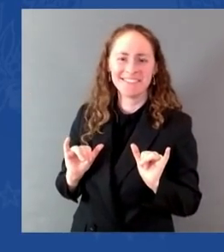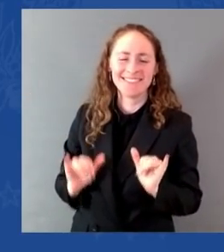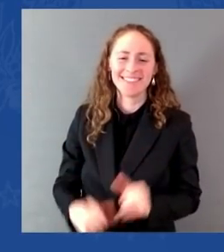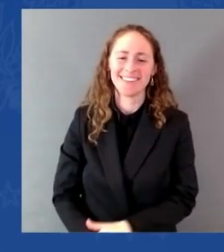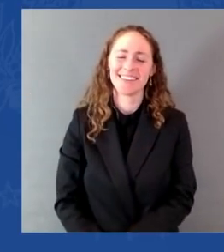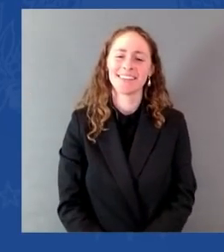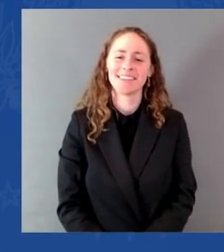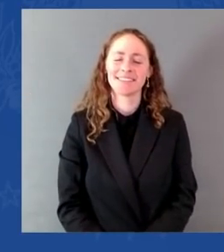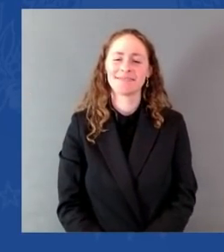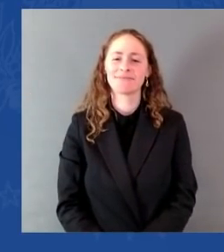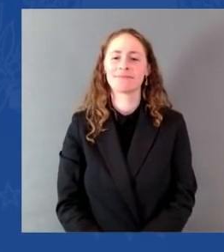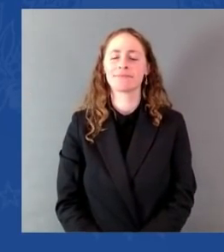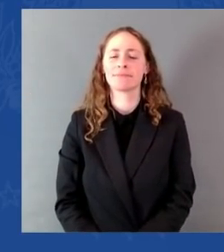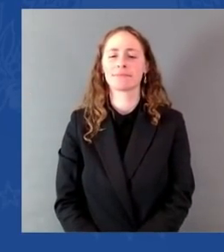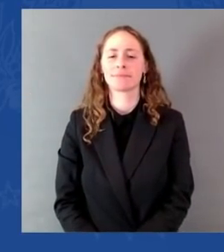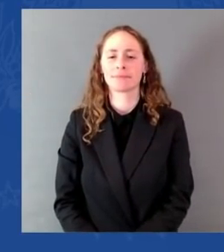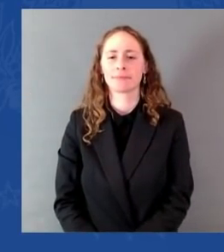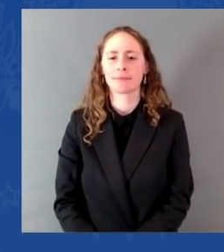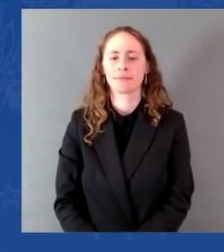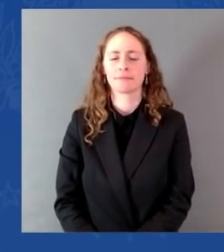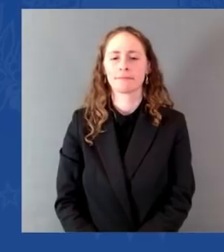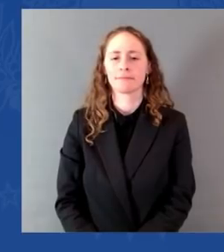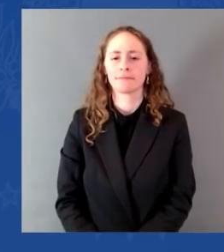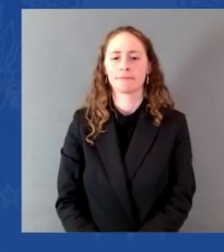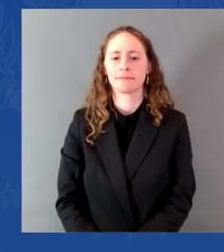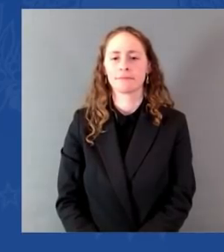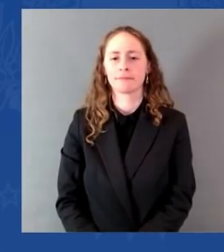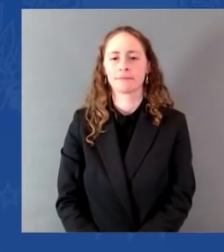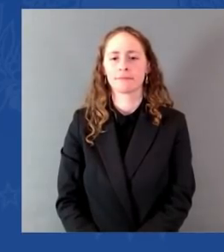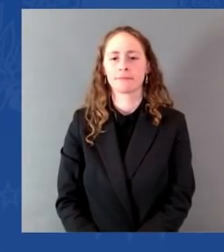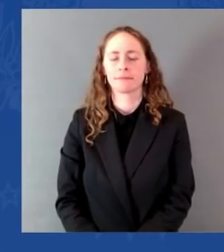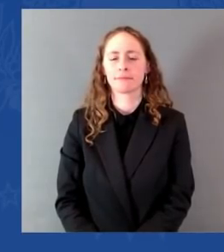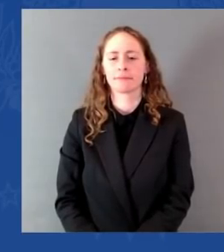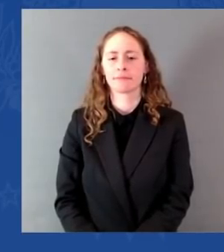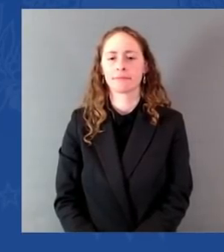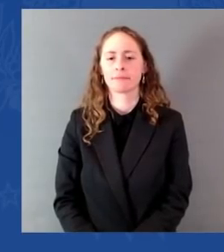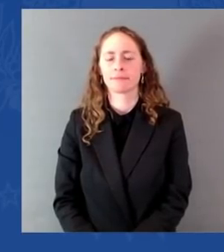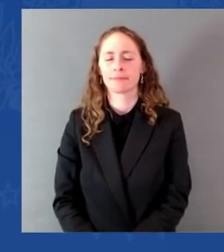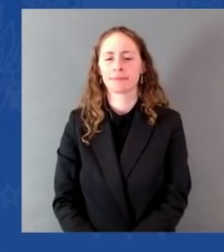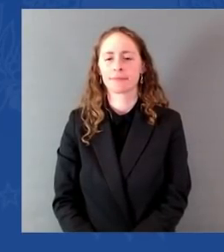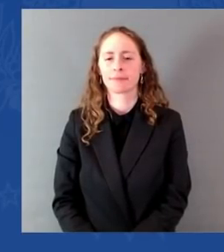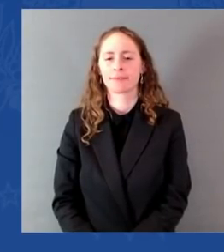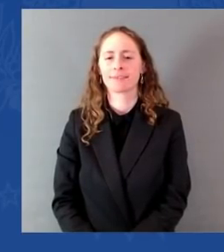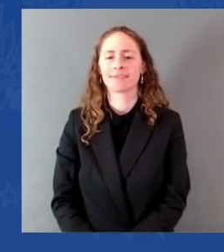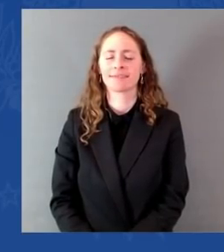no, excuse me, the Department of Education. And I walked out the back and got in the presidential limo